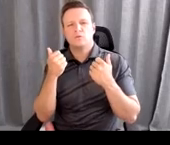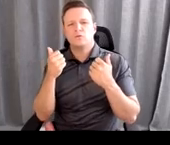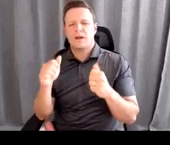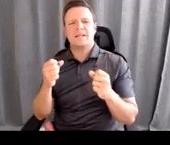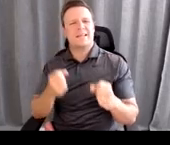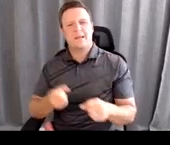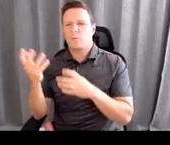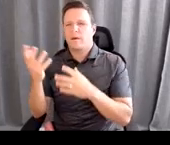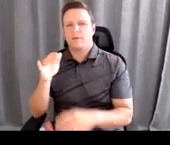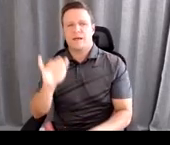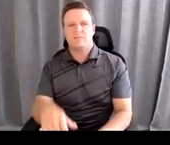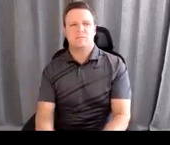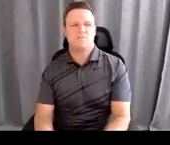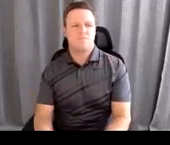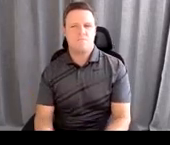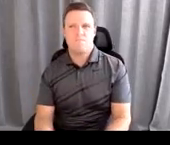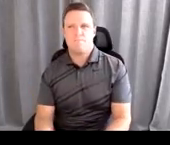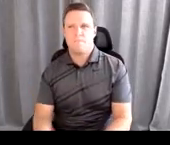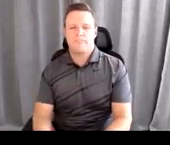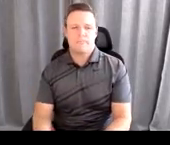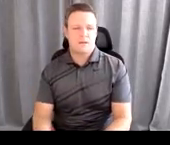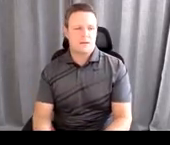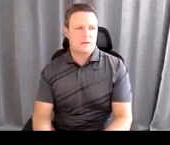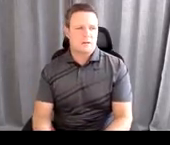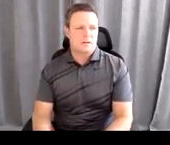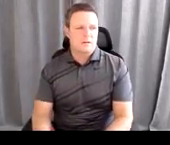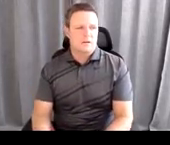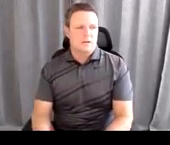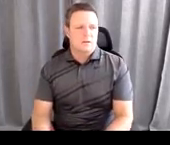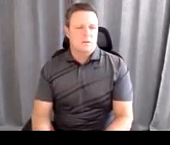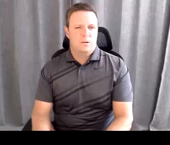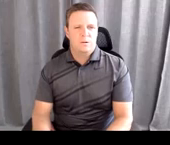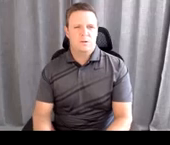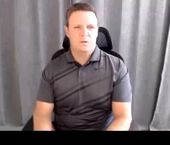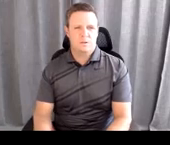Okay, So the critically engaged civic learning framework shifts,